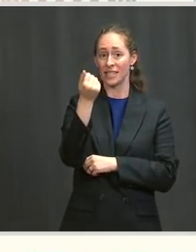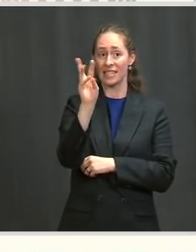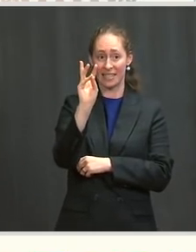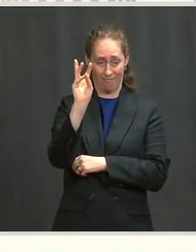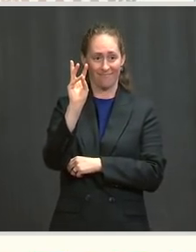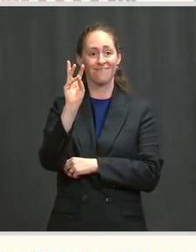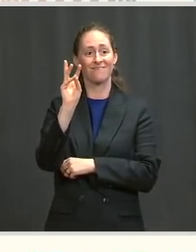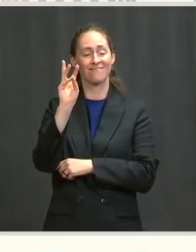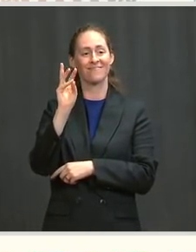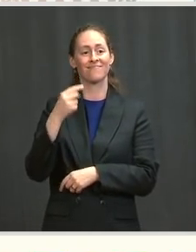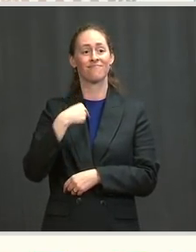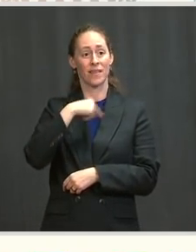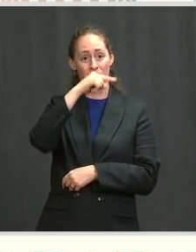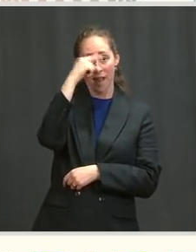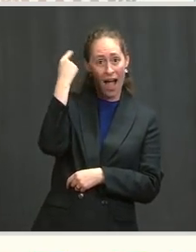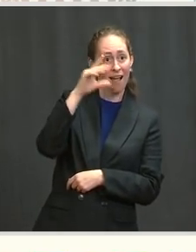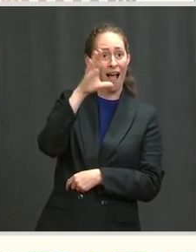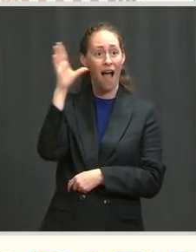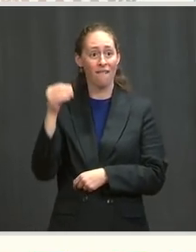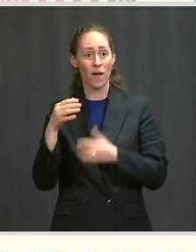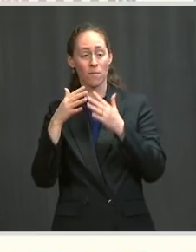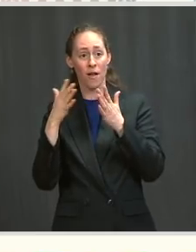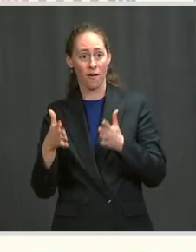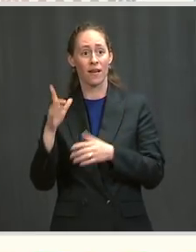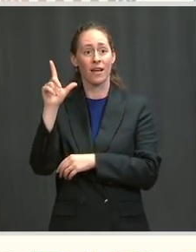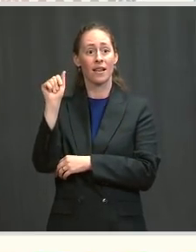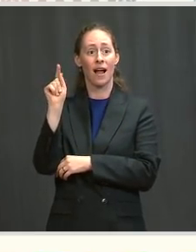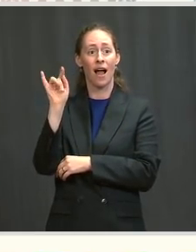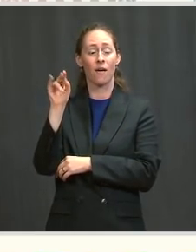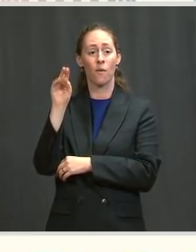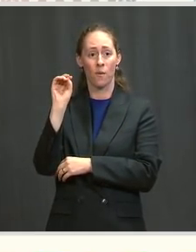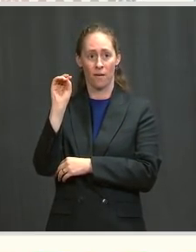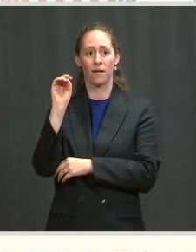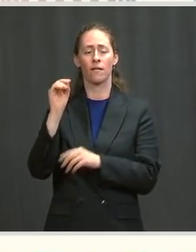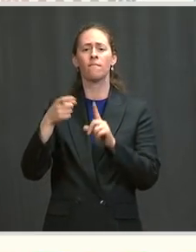high school student from Lowell, Massachusetts. I also happen to be transgender.